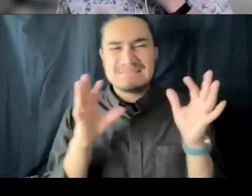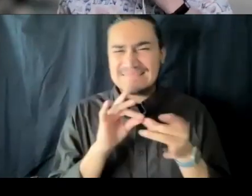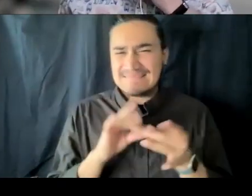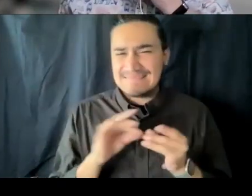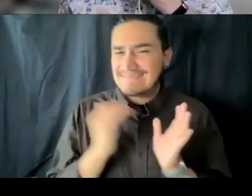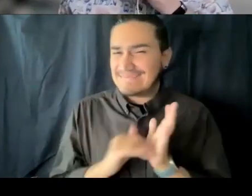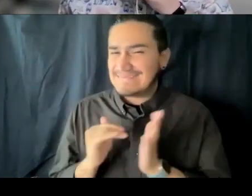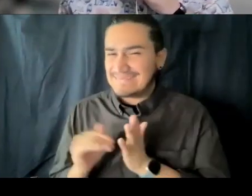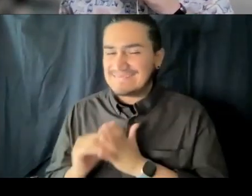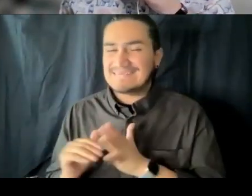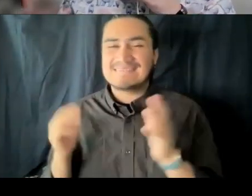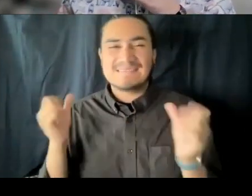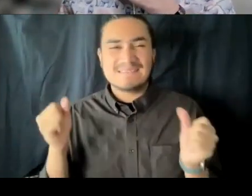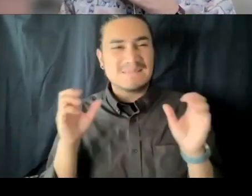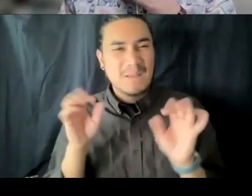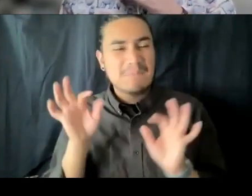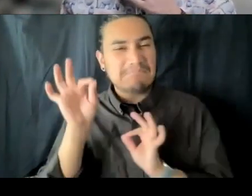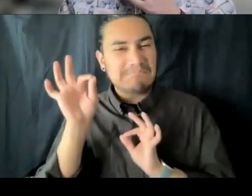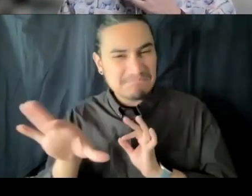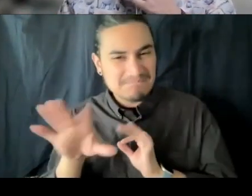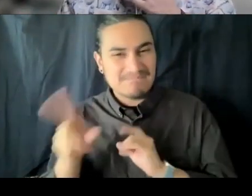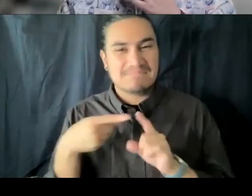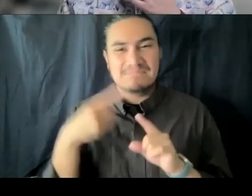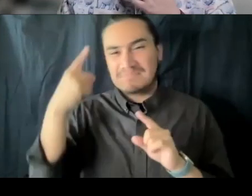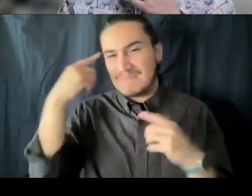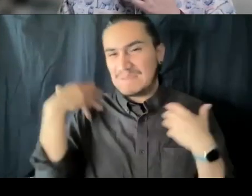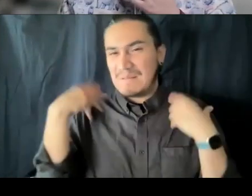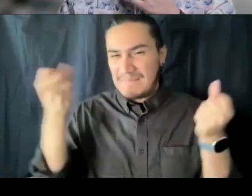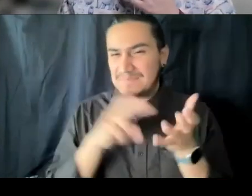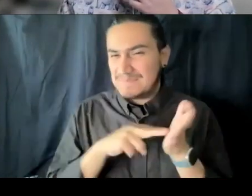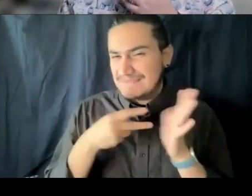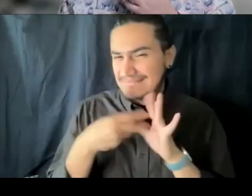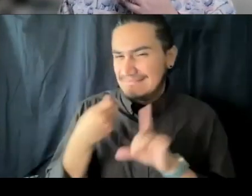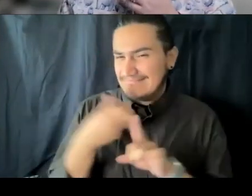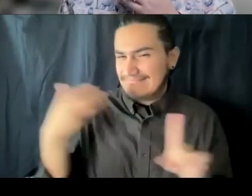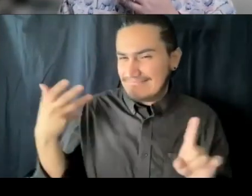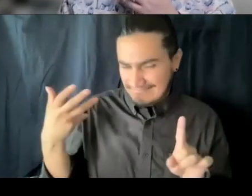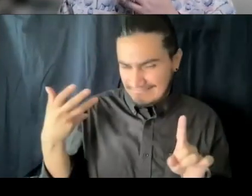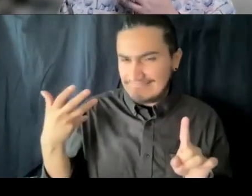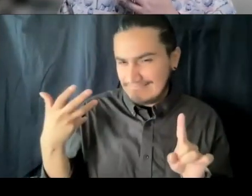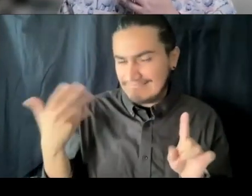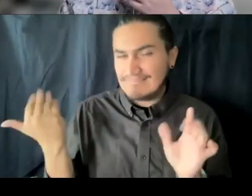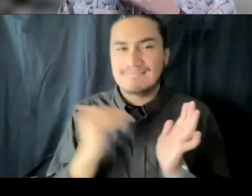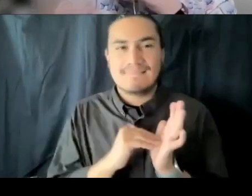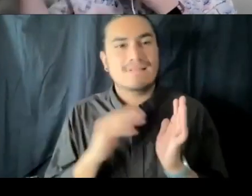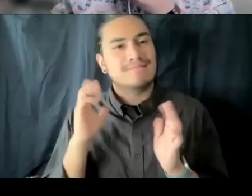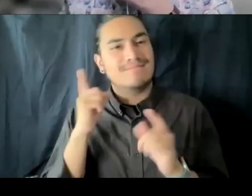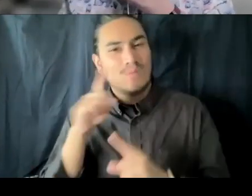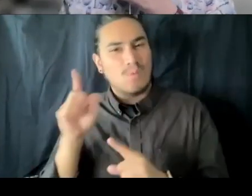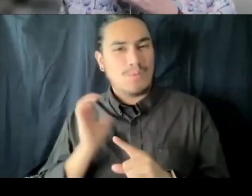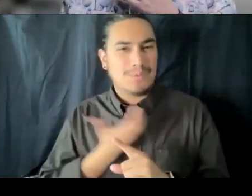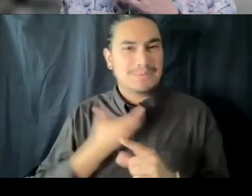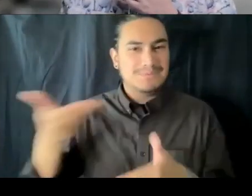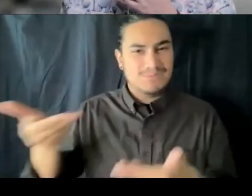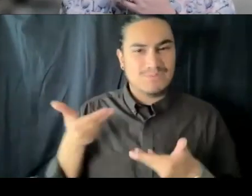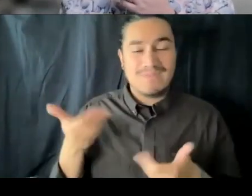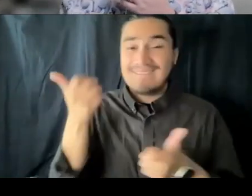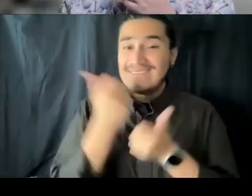So just a note about what mental health is, again, this is like our introduction. Everyone's got mental health